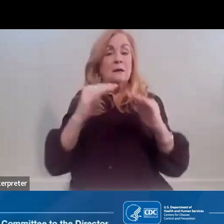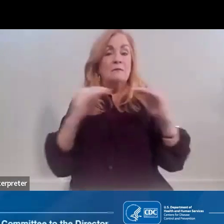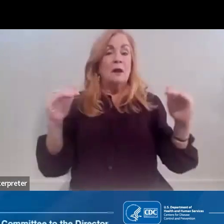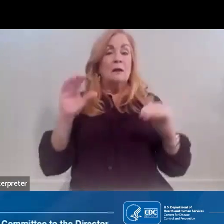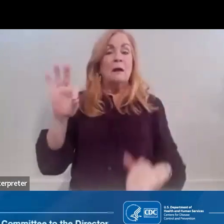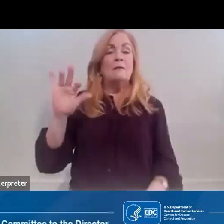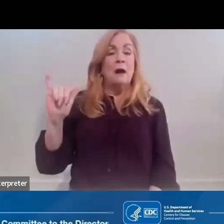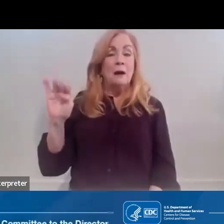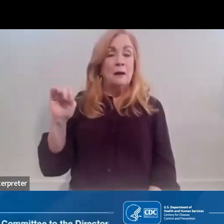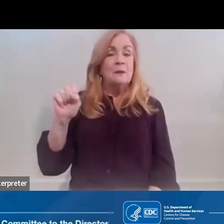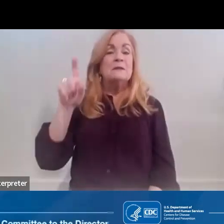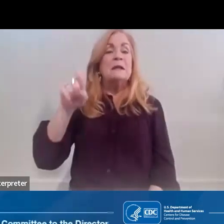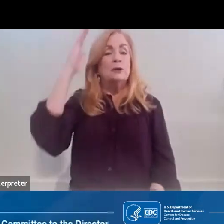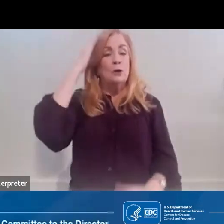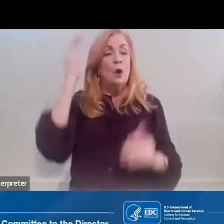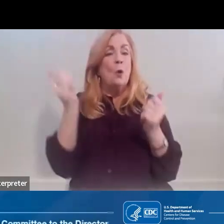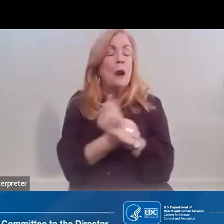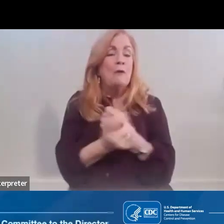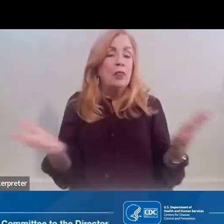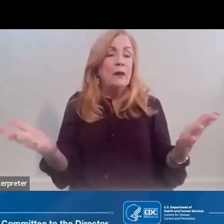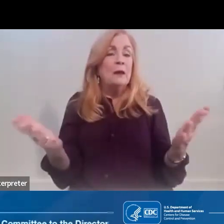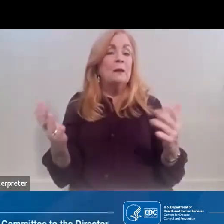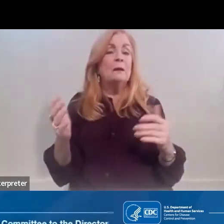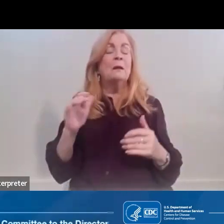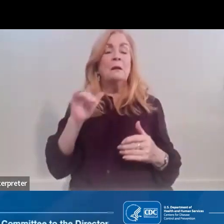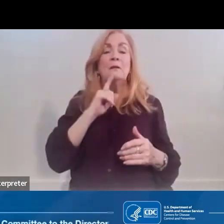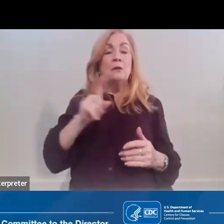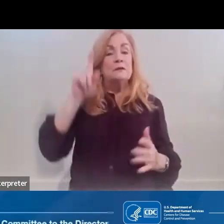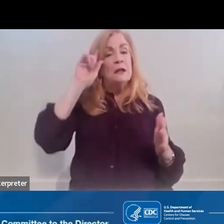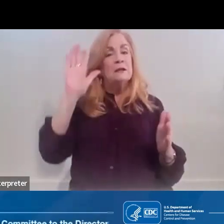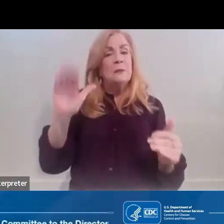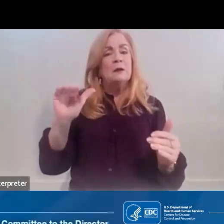to know everything that there's an expectation that some things will go wrong,